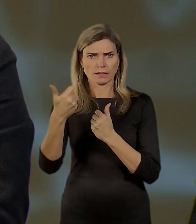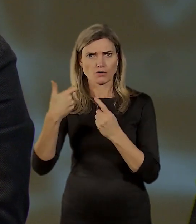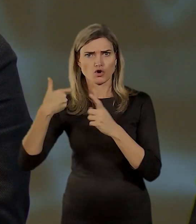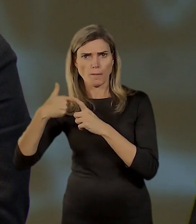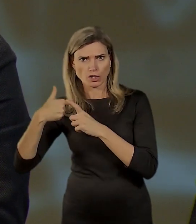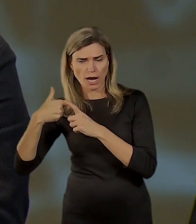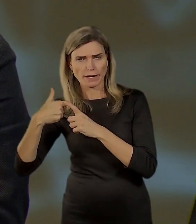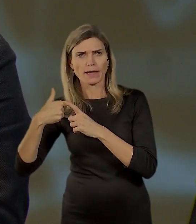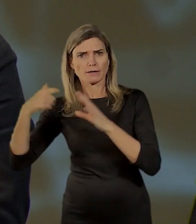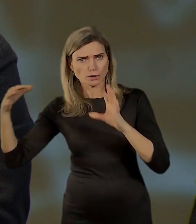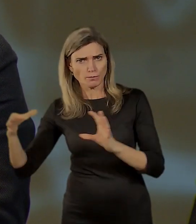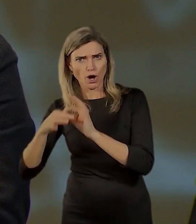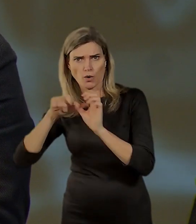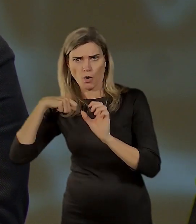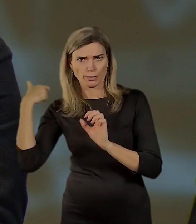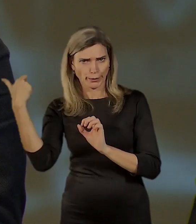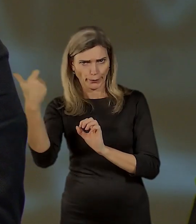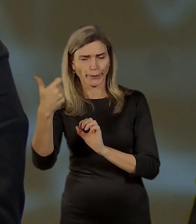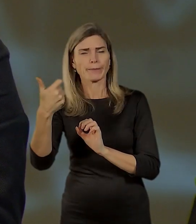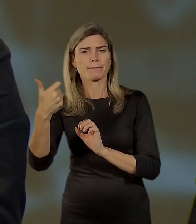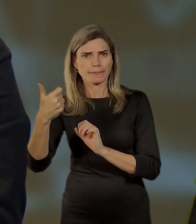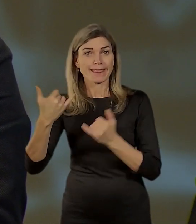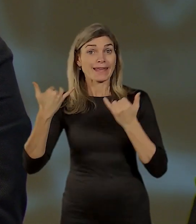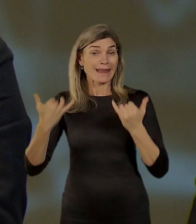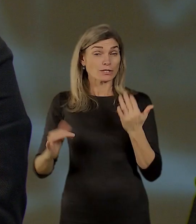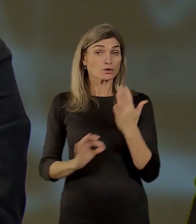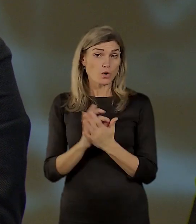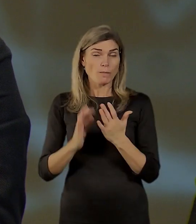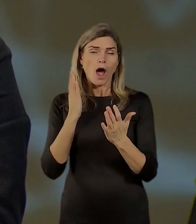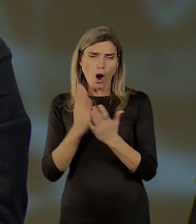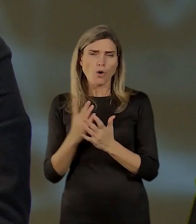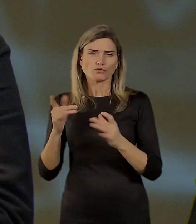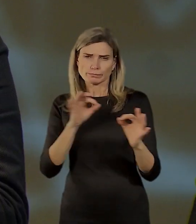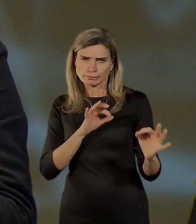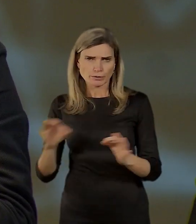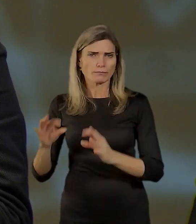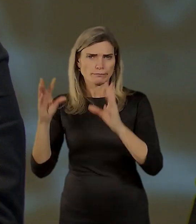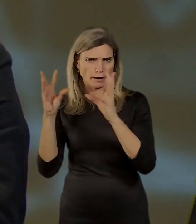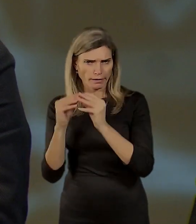So that we could move on to the next phase of design, that is, to the building permit.